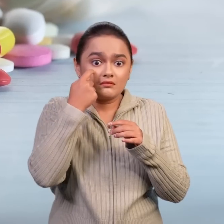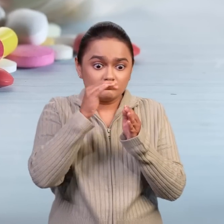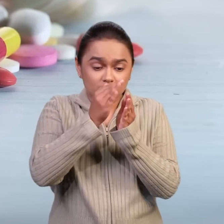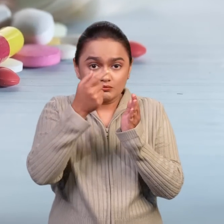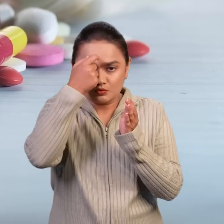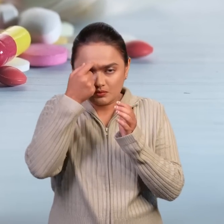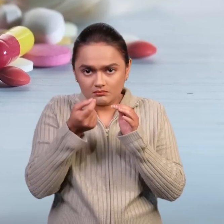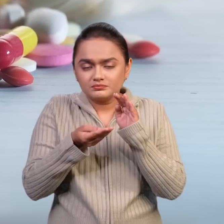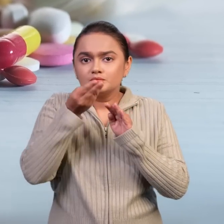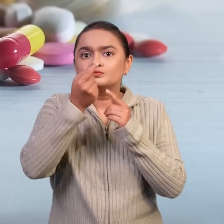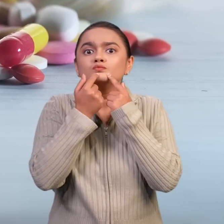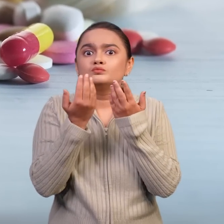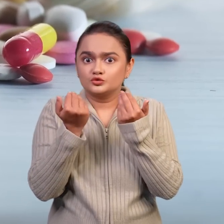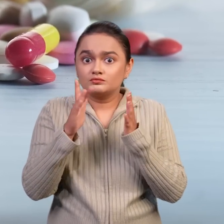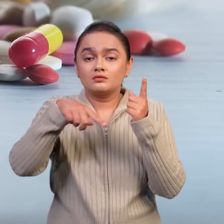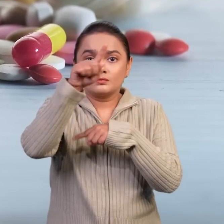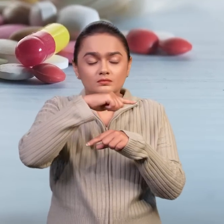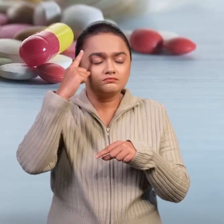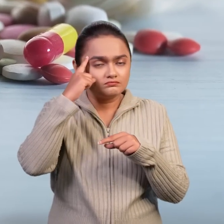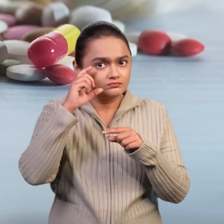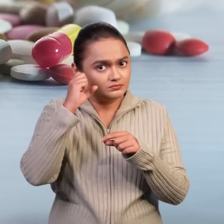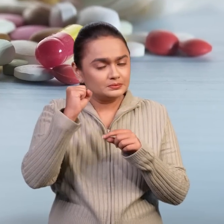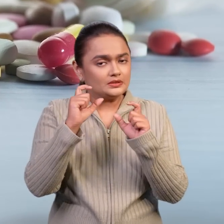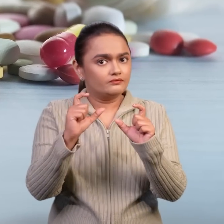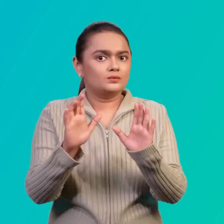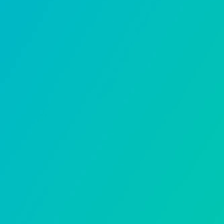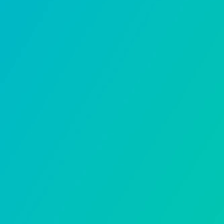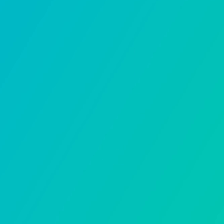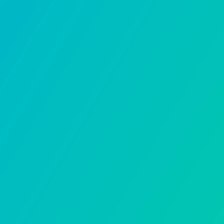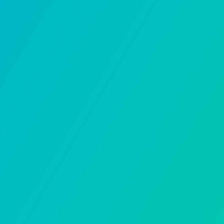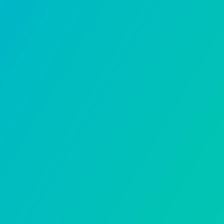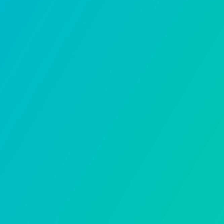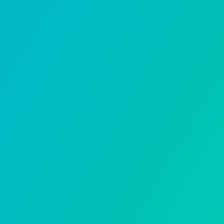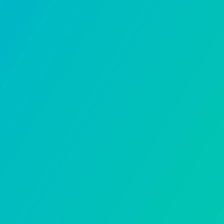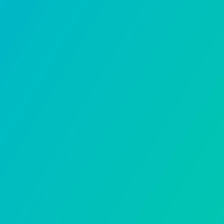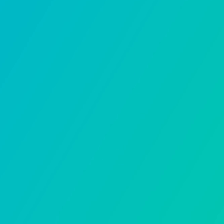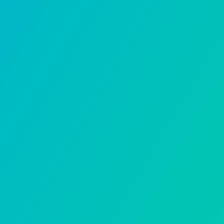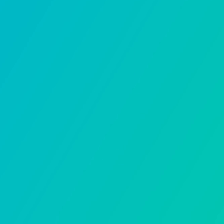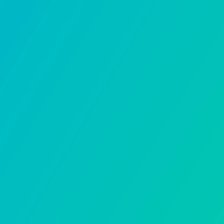at the risk of developing an eye problem, and you should keep that in mind.